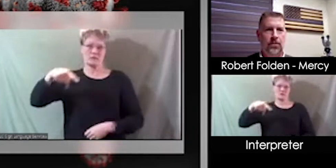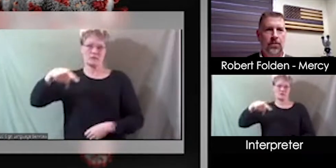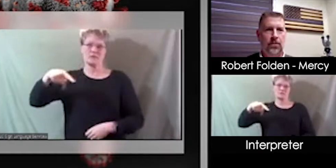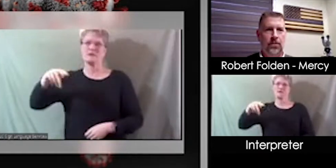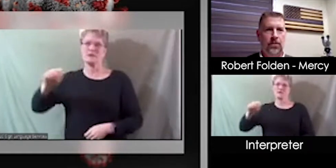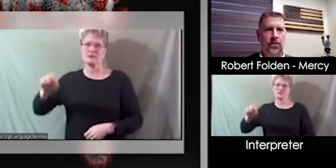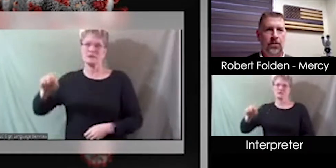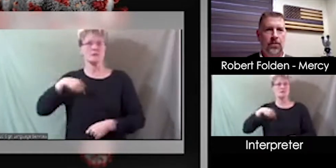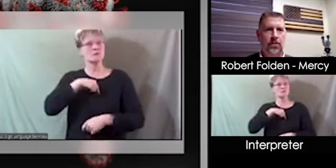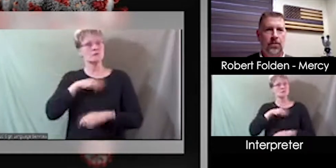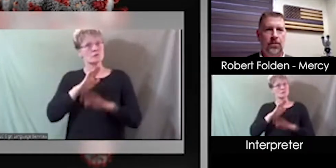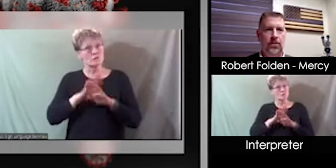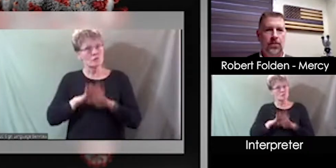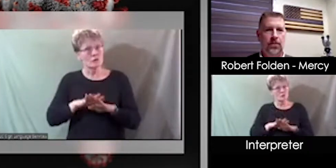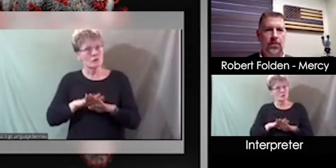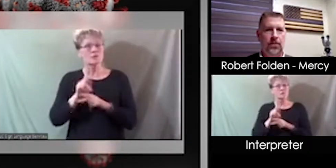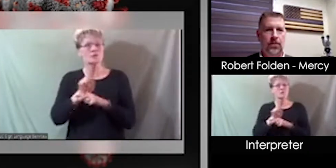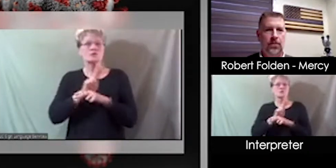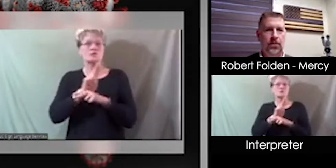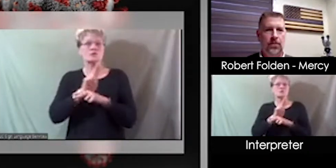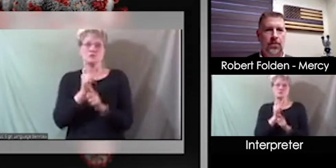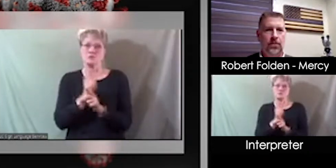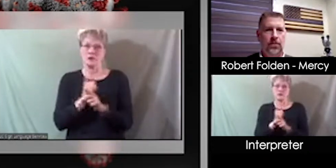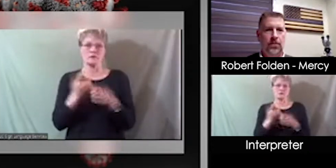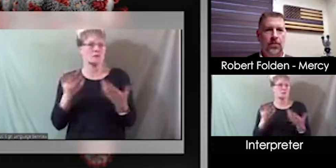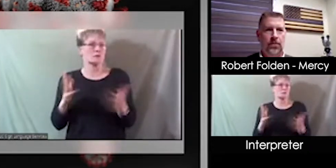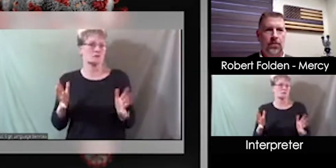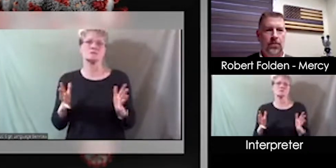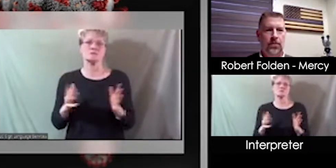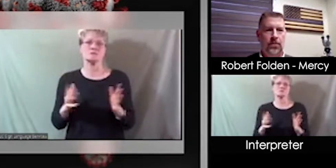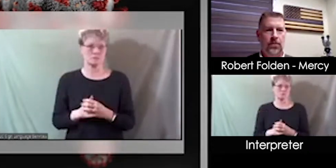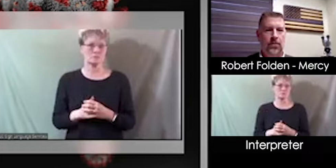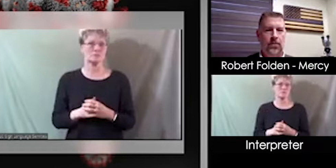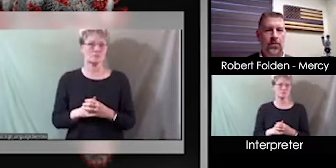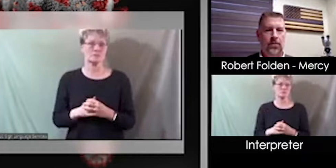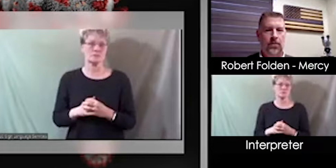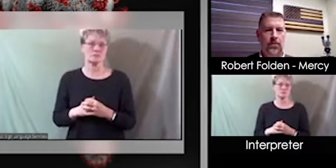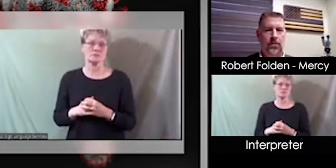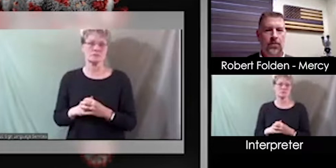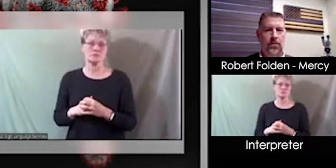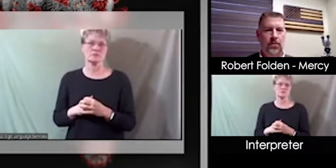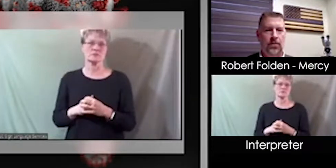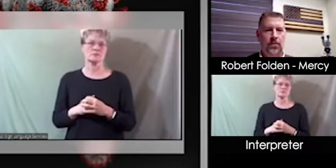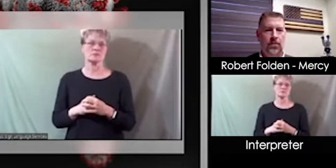making sure that we utilize it correctly, because if the numbers of cases do